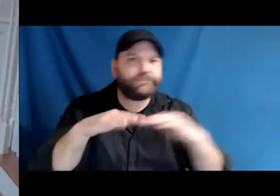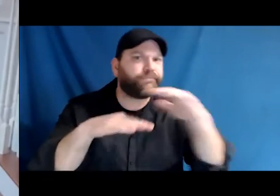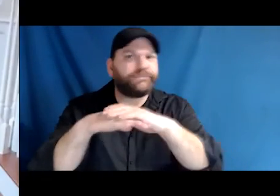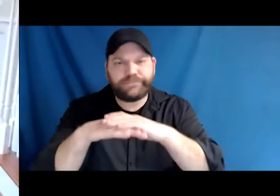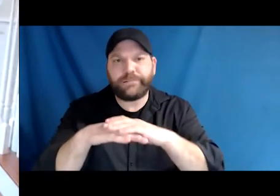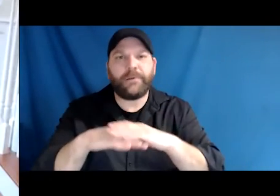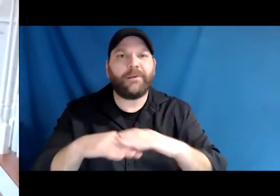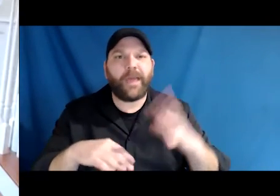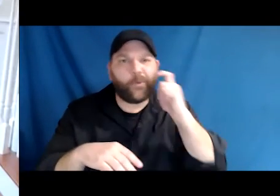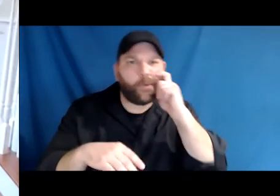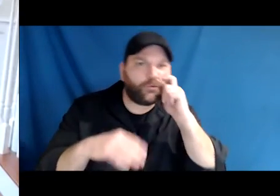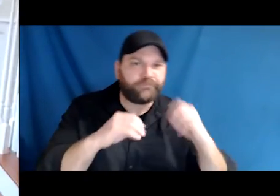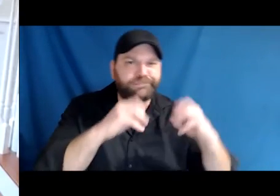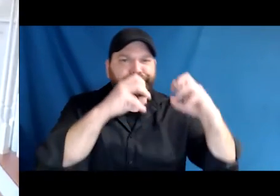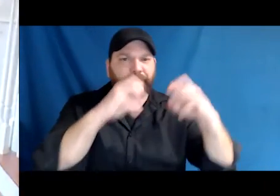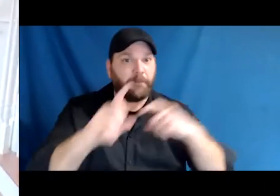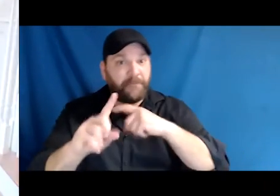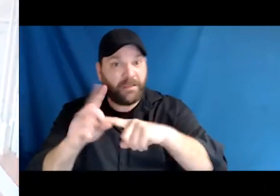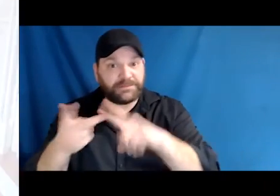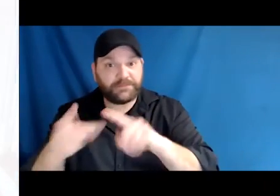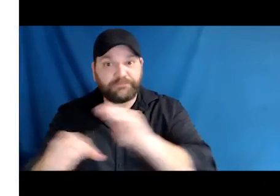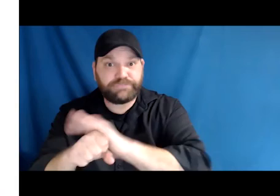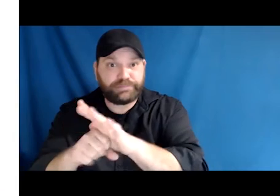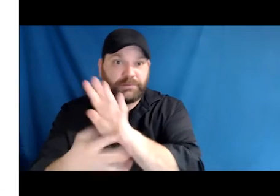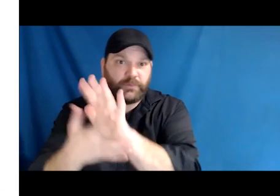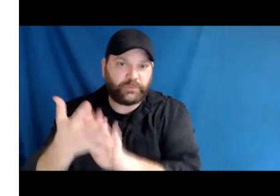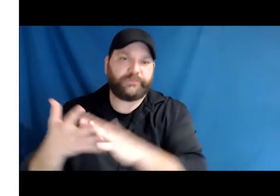Okay, let's talk about the Operation Managers from Facilities Management.